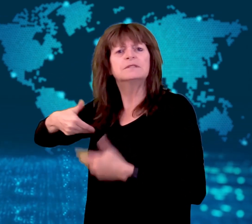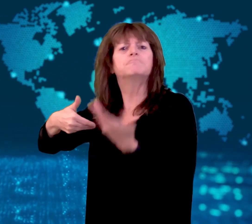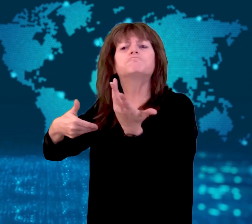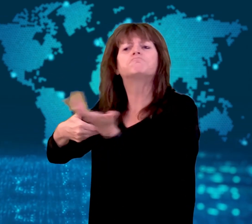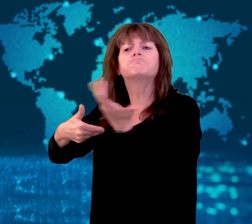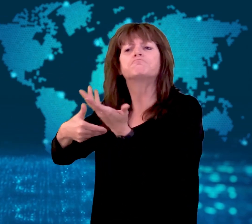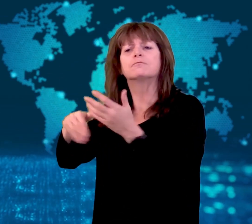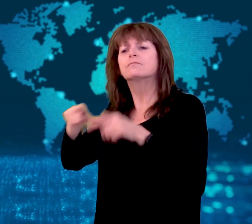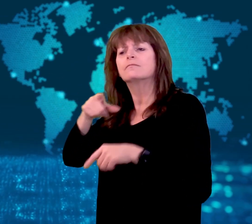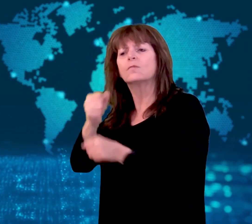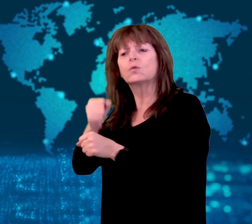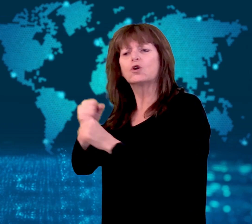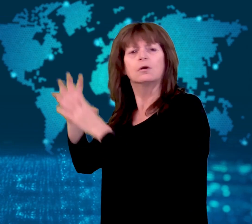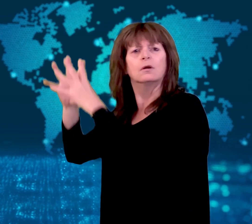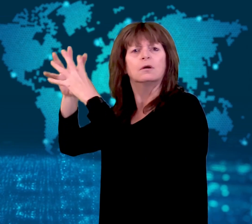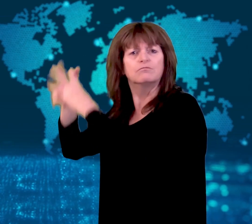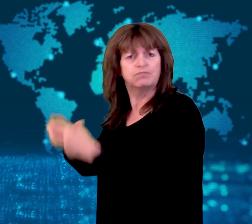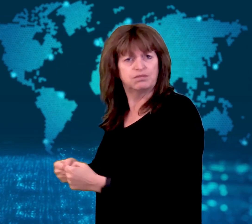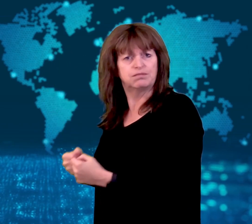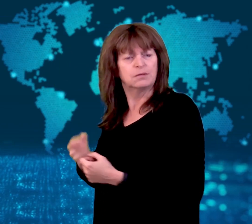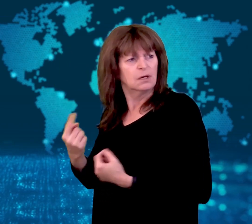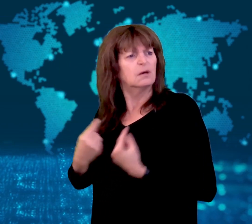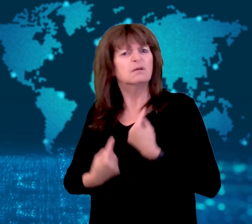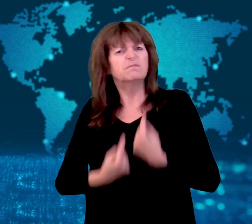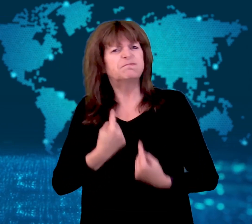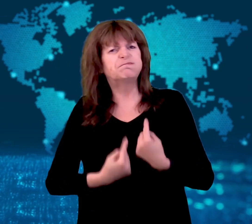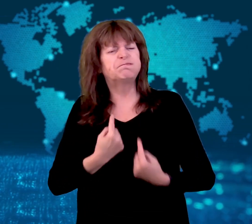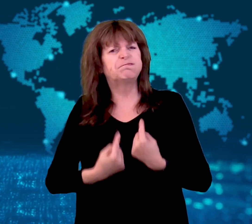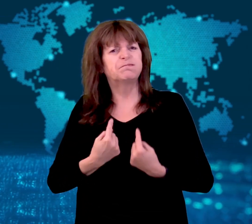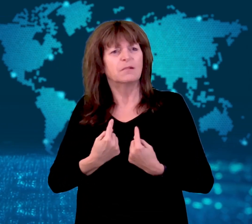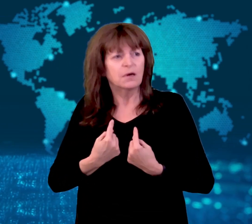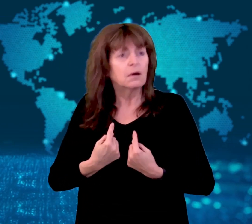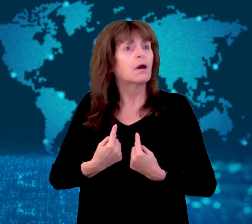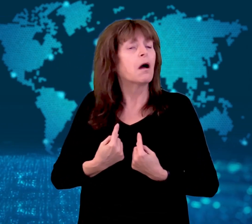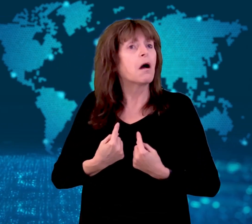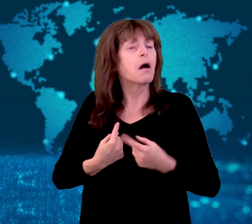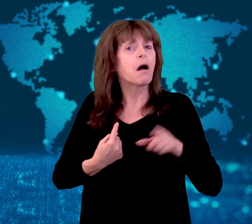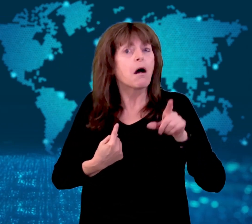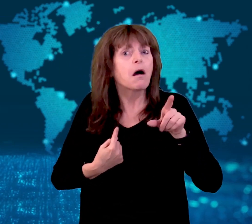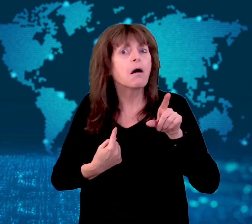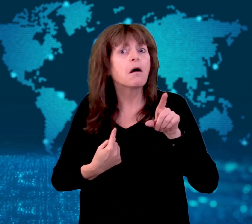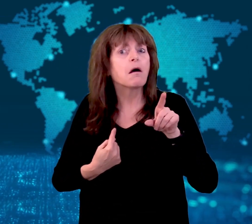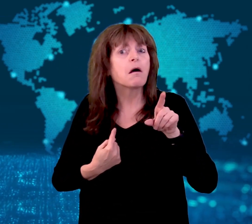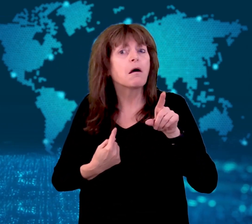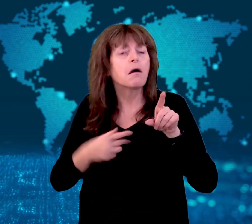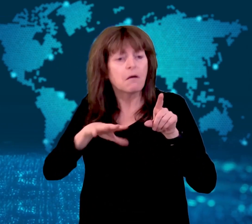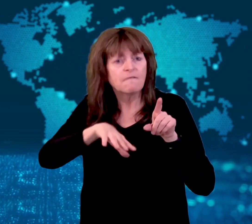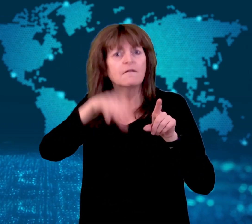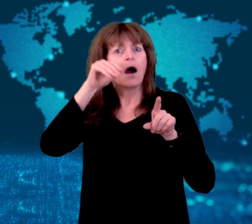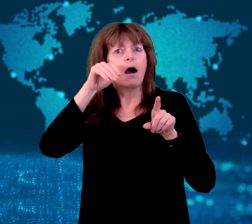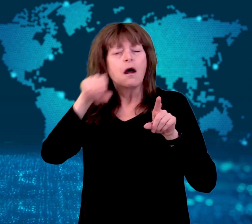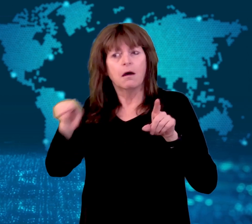Department had not collected bids for the job of removing the bridge,